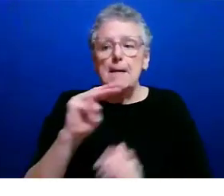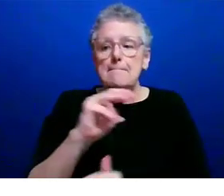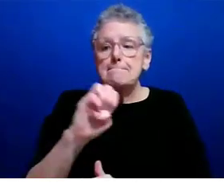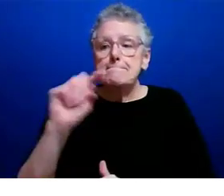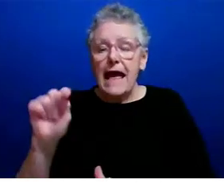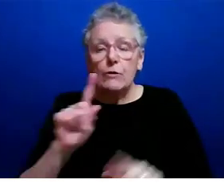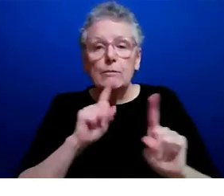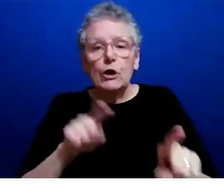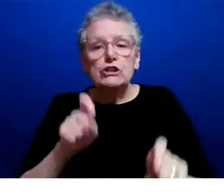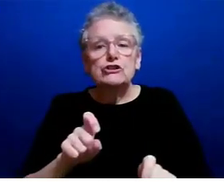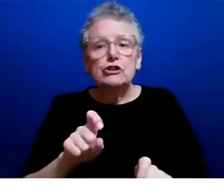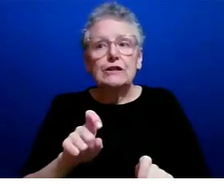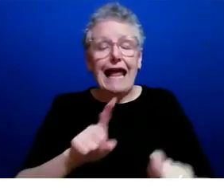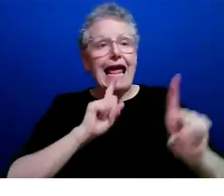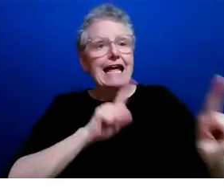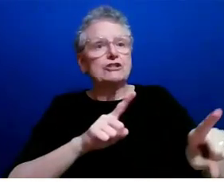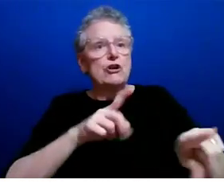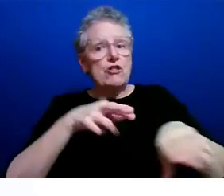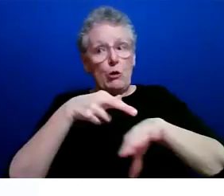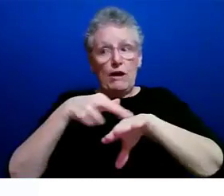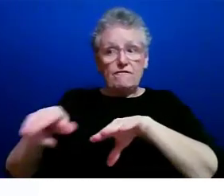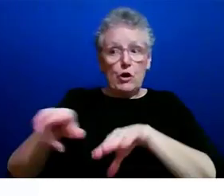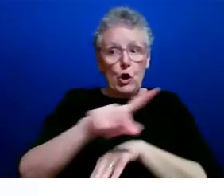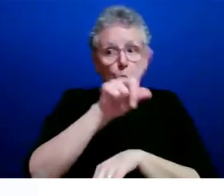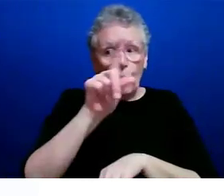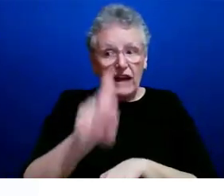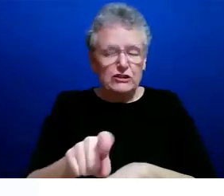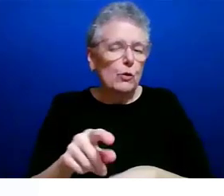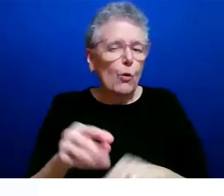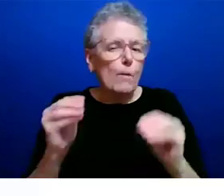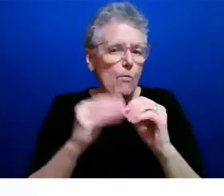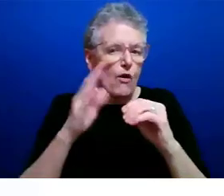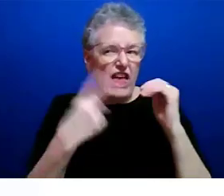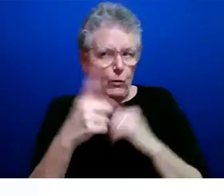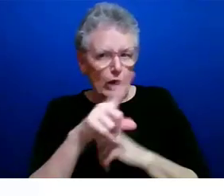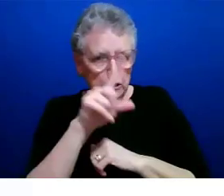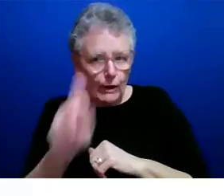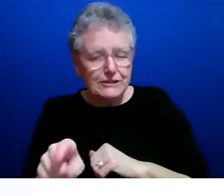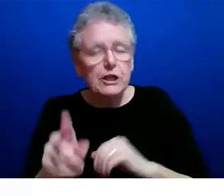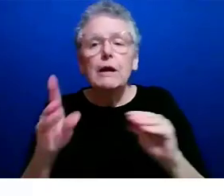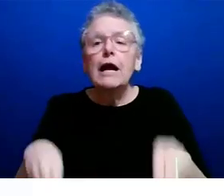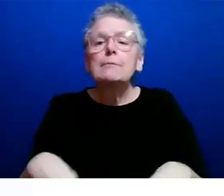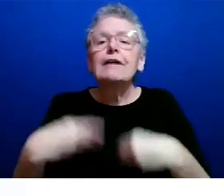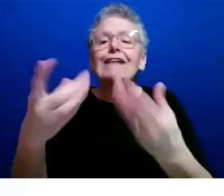the referral question or questions by providing data across domains